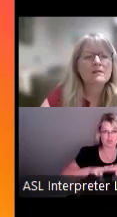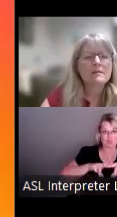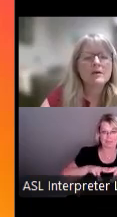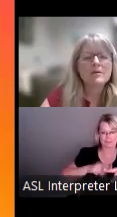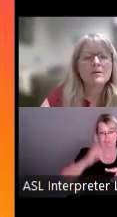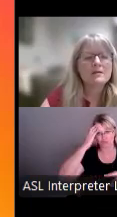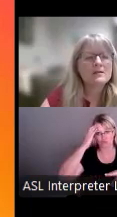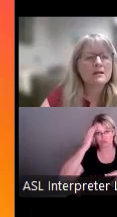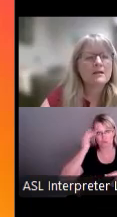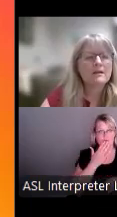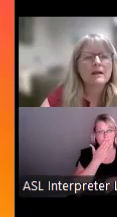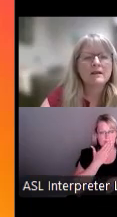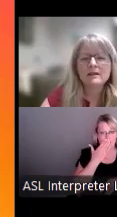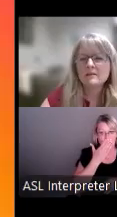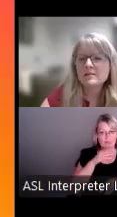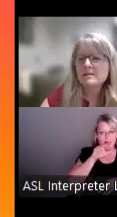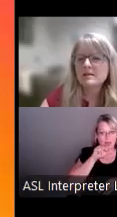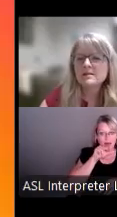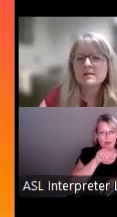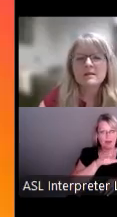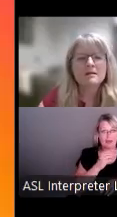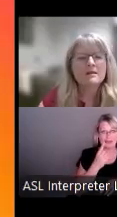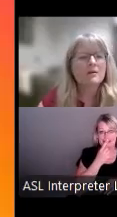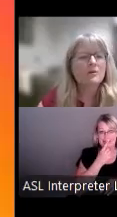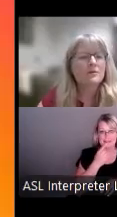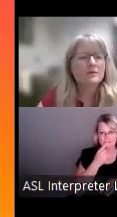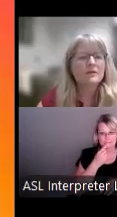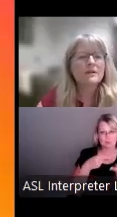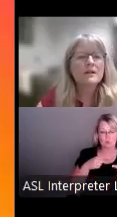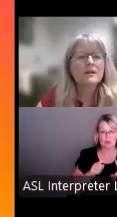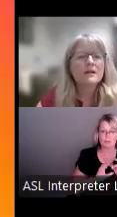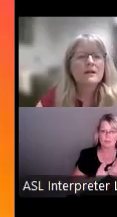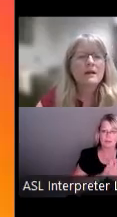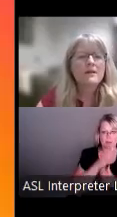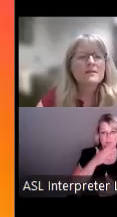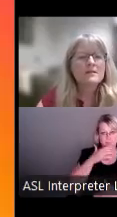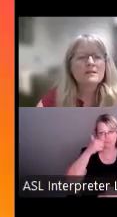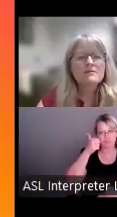of the mouth and tongue and lips as they get older, and the sense